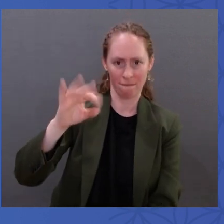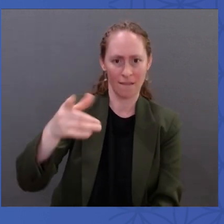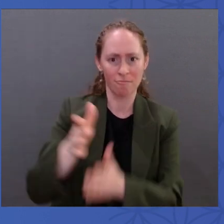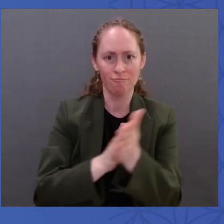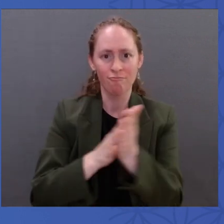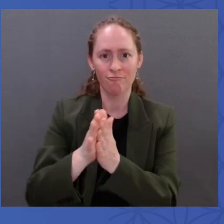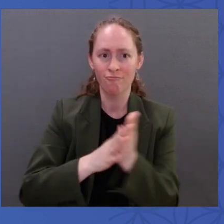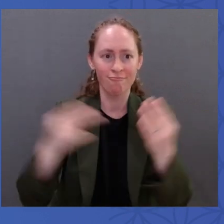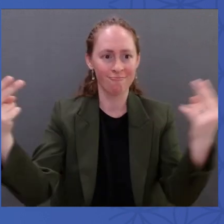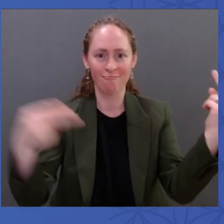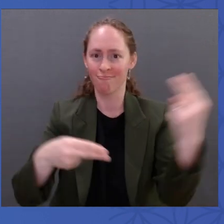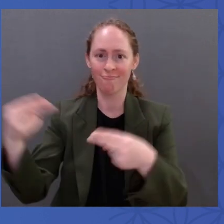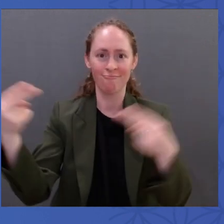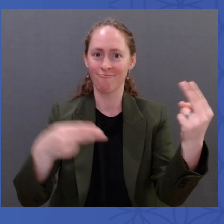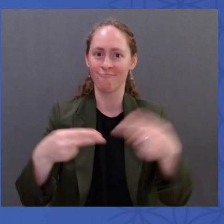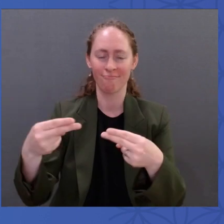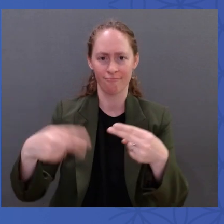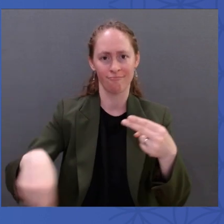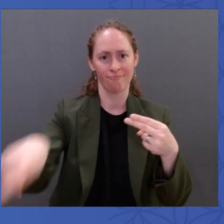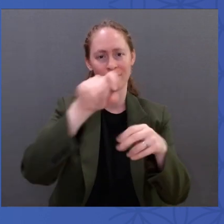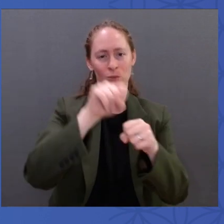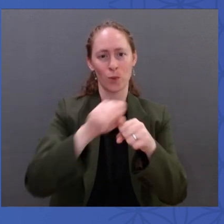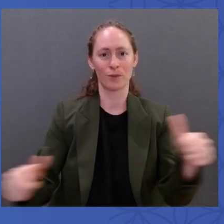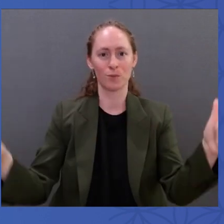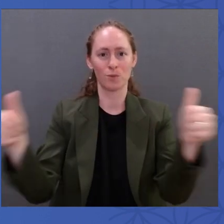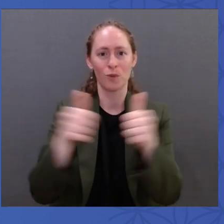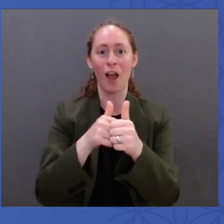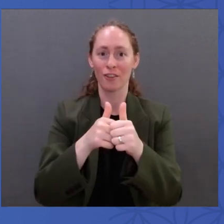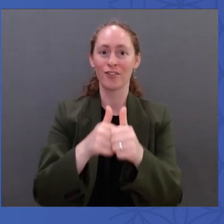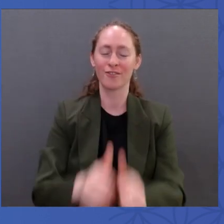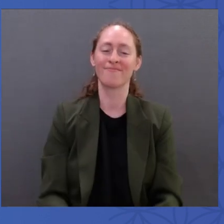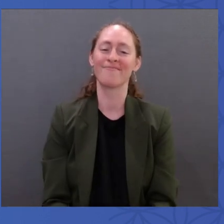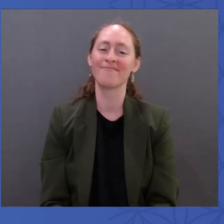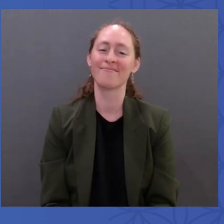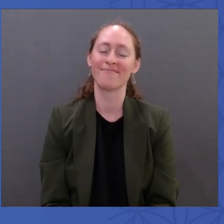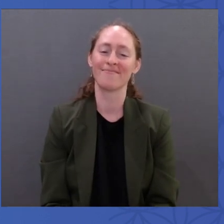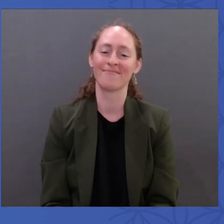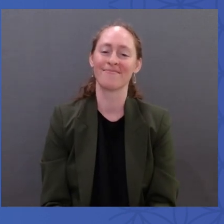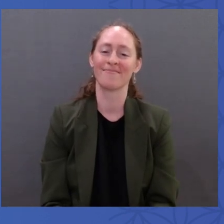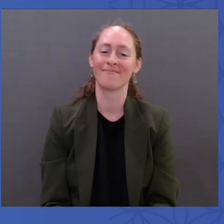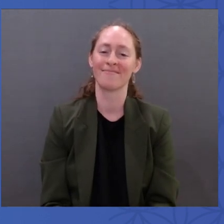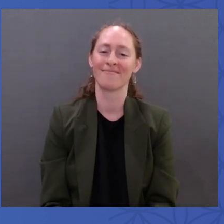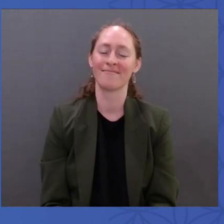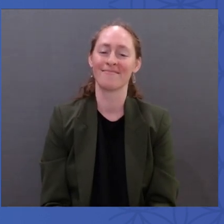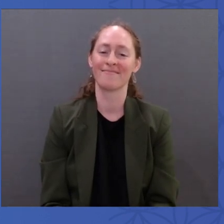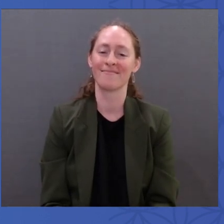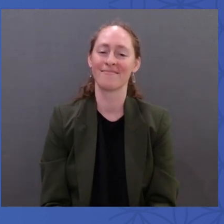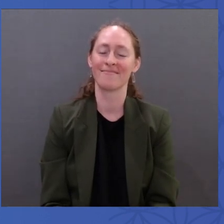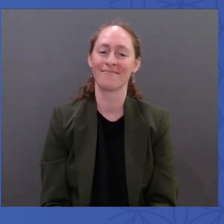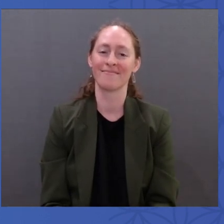sustainability and inclusivity together. Lastly, I wish to reiterate that world history